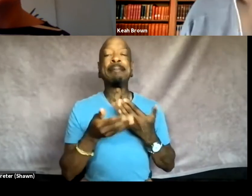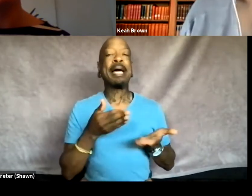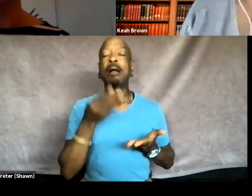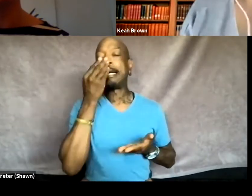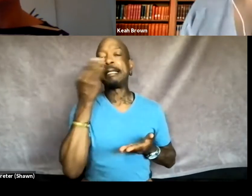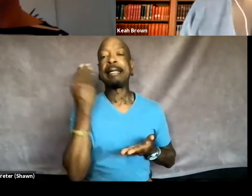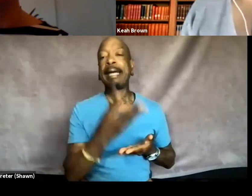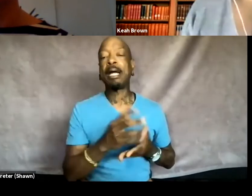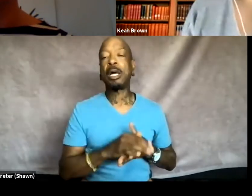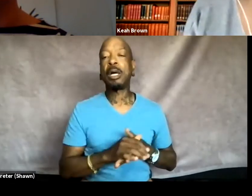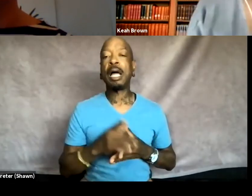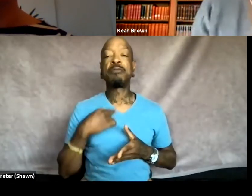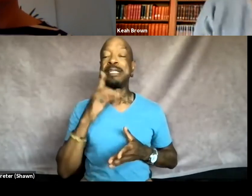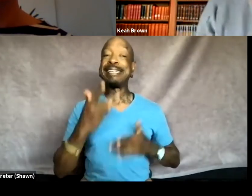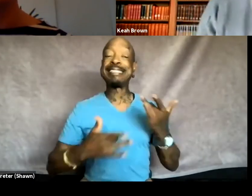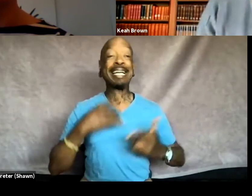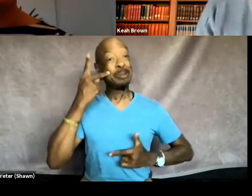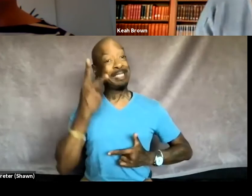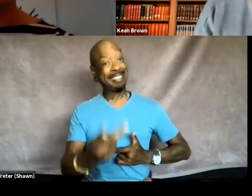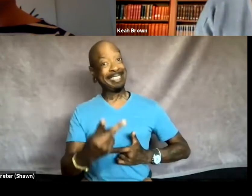I was just so excited when I watched it at net on.